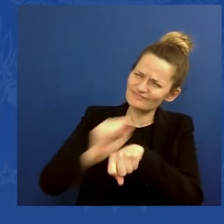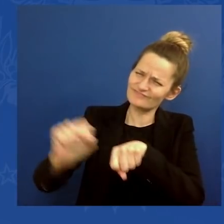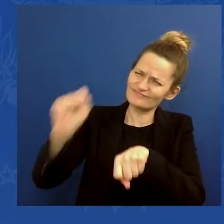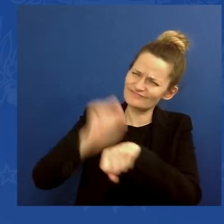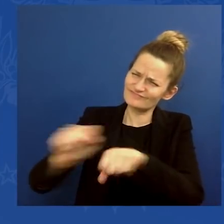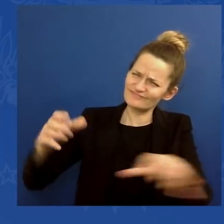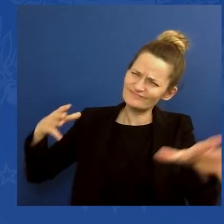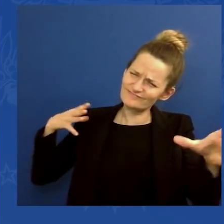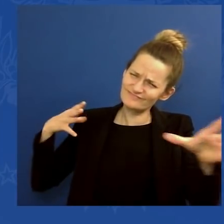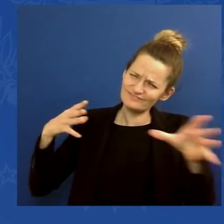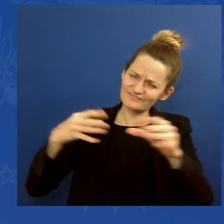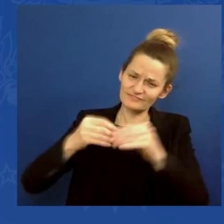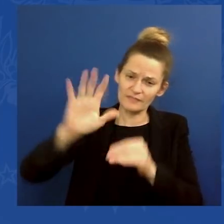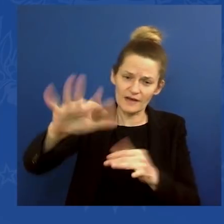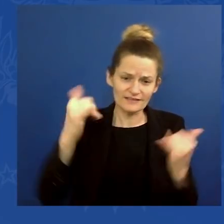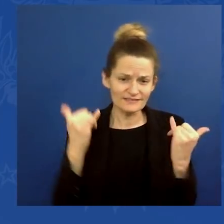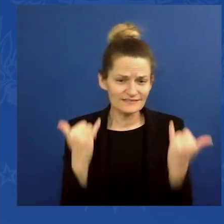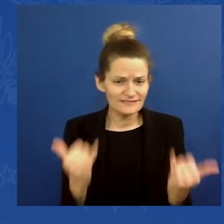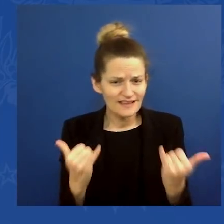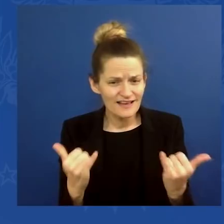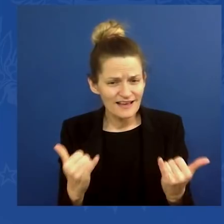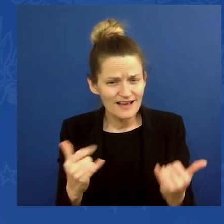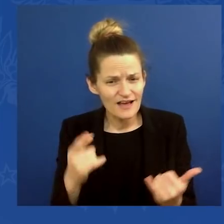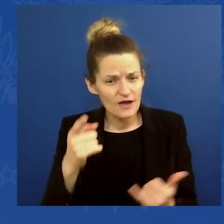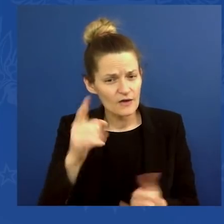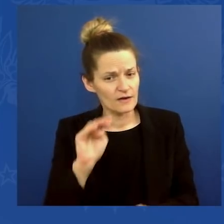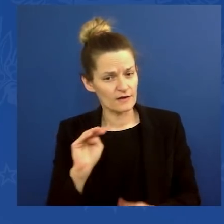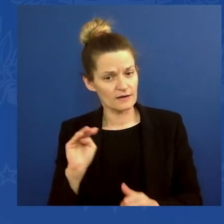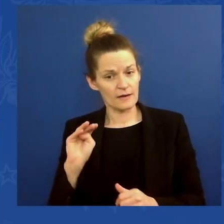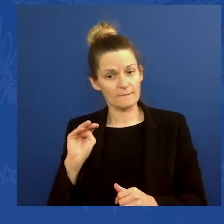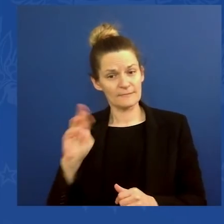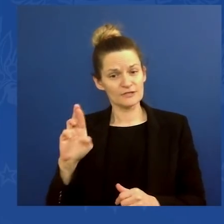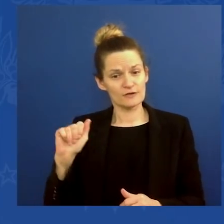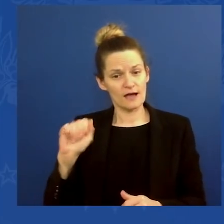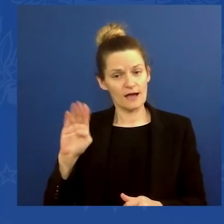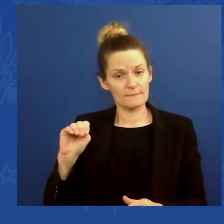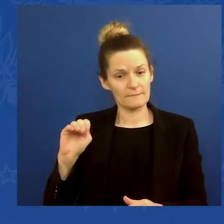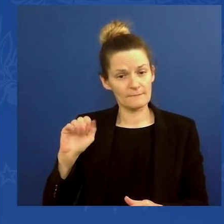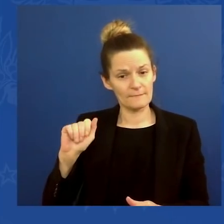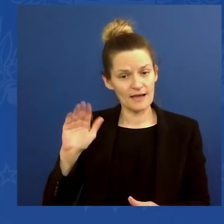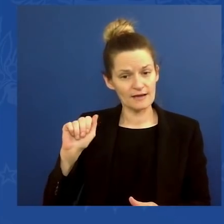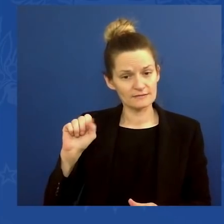and they're becoming a real actor, Mr. Ambassador, on the world stage and at the United Nations.